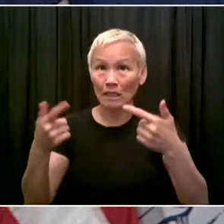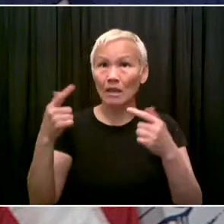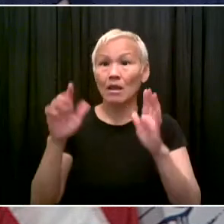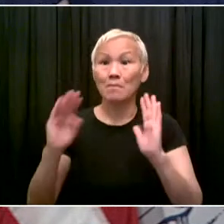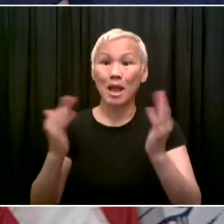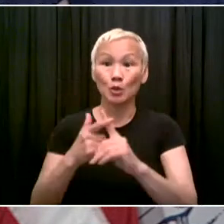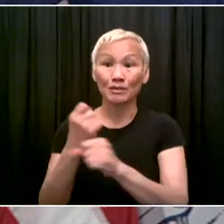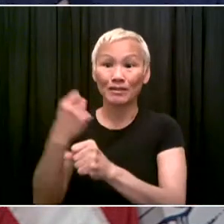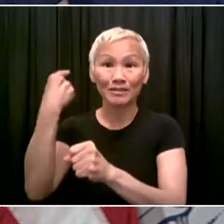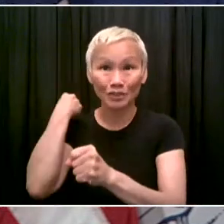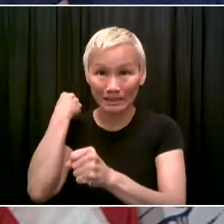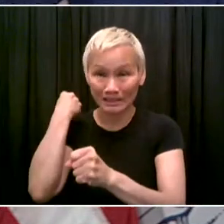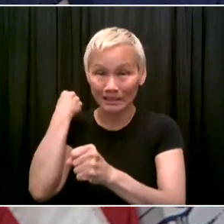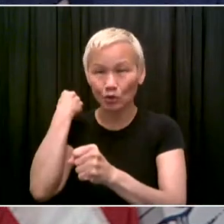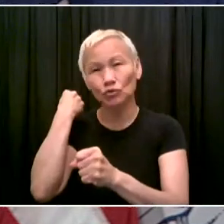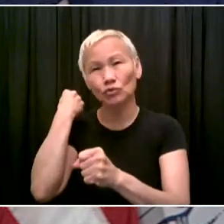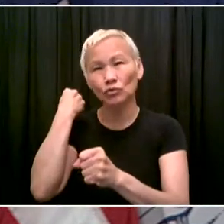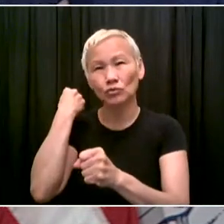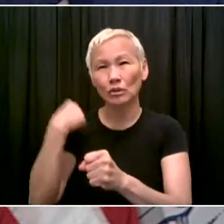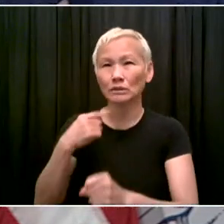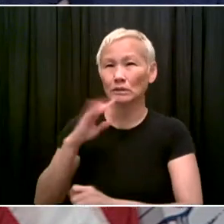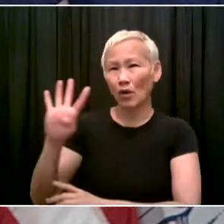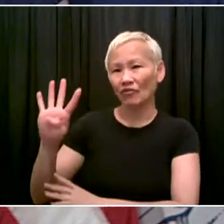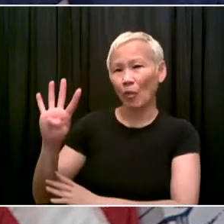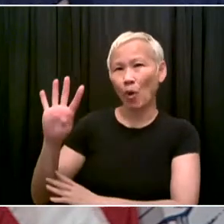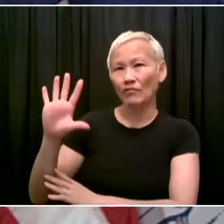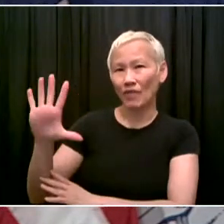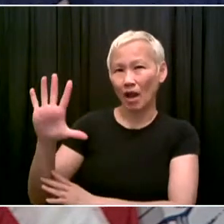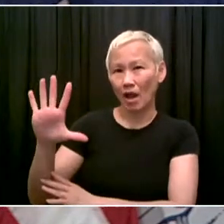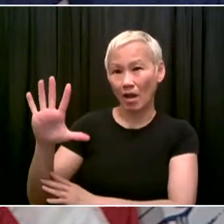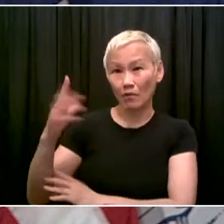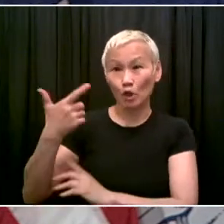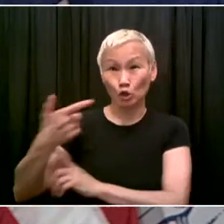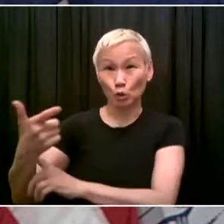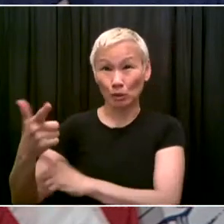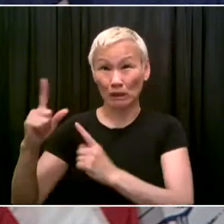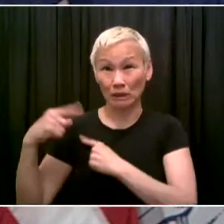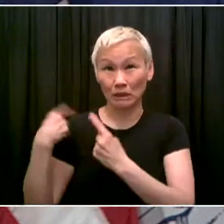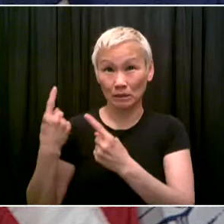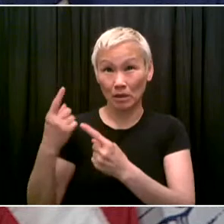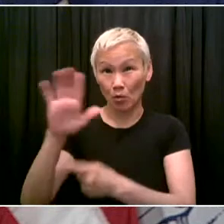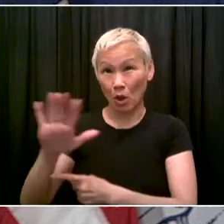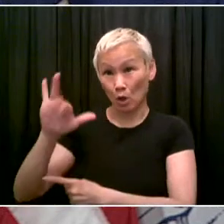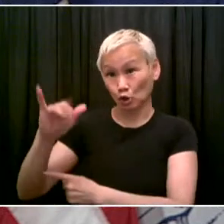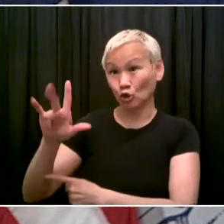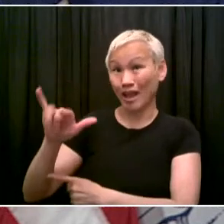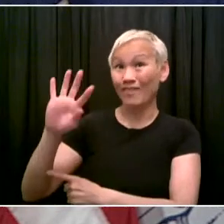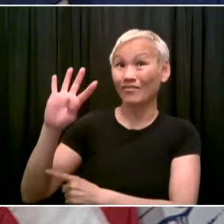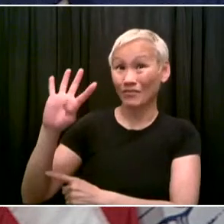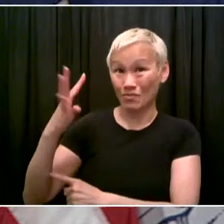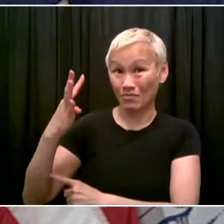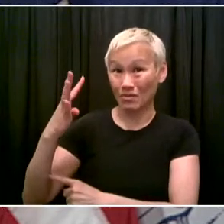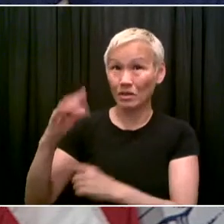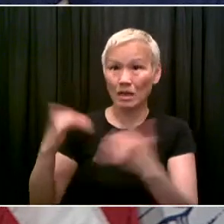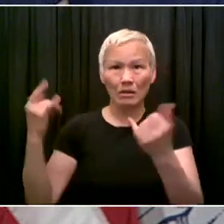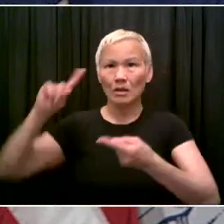JULY THREE, FOUR, FIVE, SHOOTING INCIDENTS IN NEW YORK CITY COMPARED TO LAST